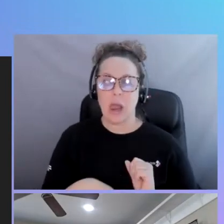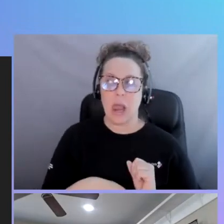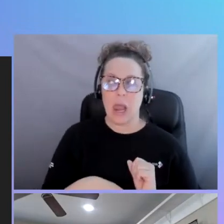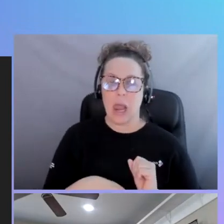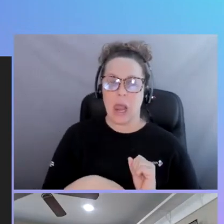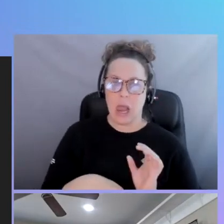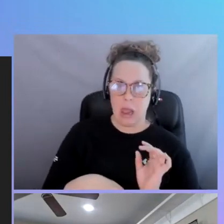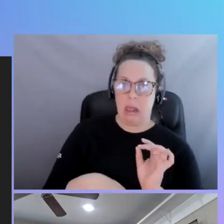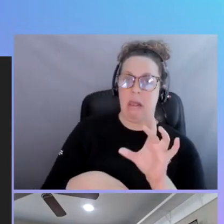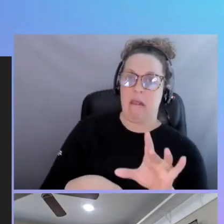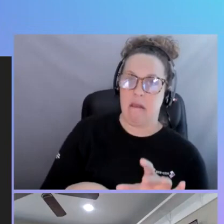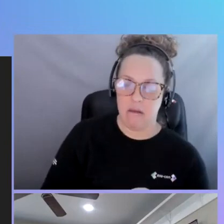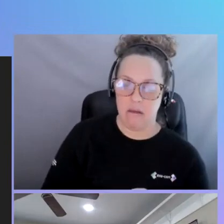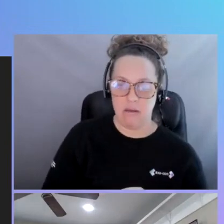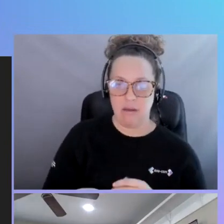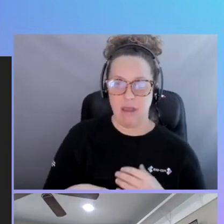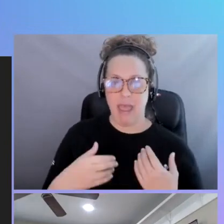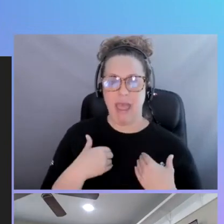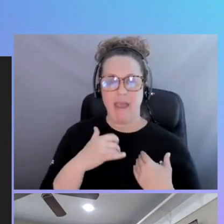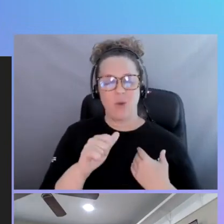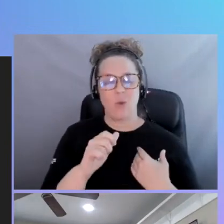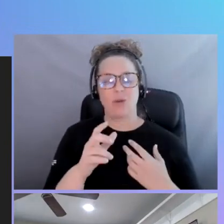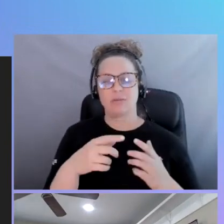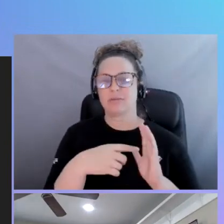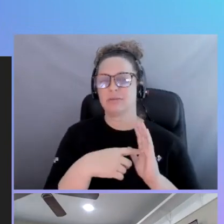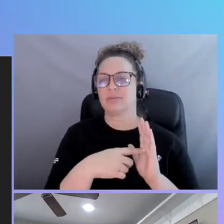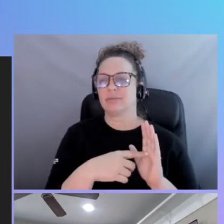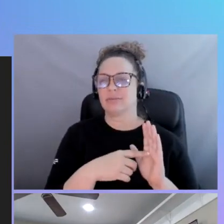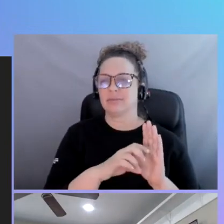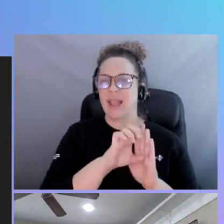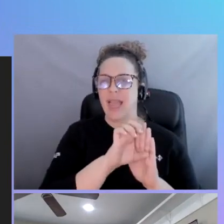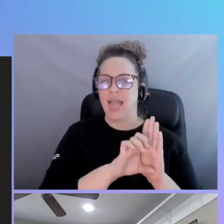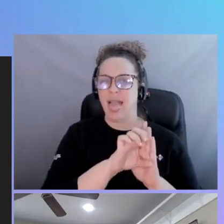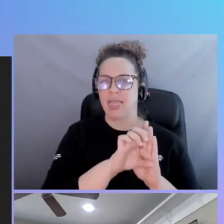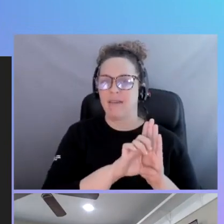a message into a senior leader. Have an elevator pitch, have a you know, if you were to walk down the hall or have an